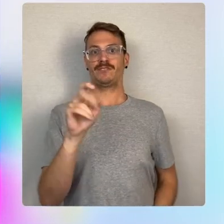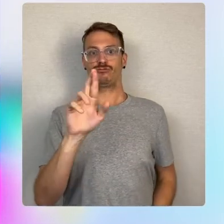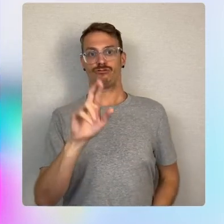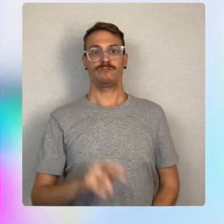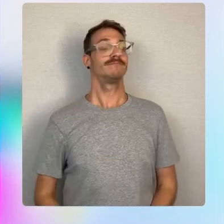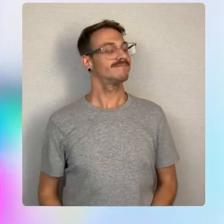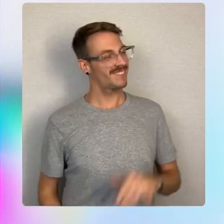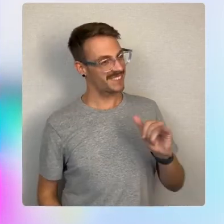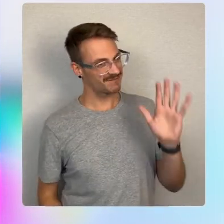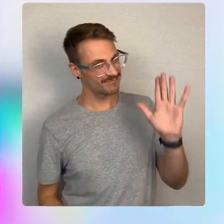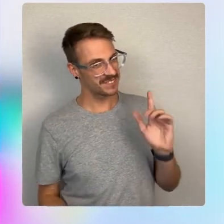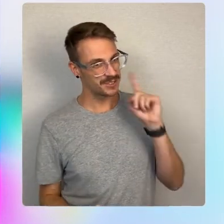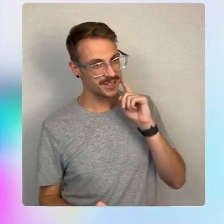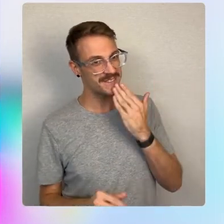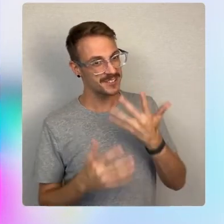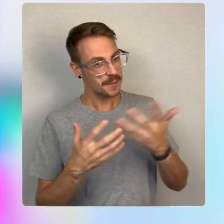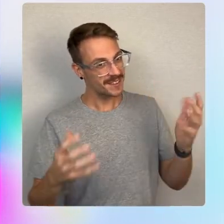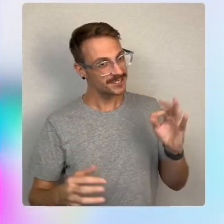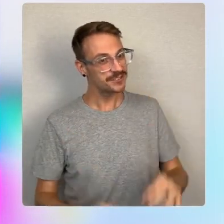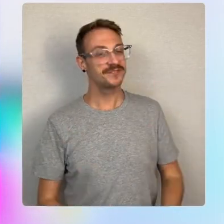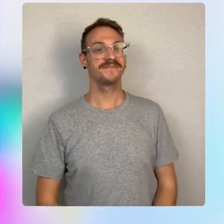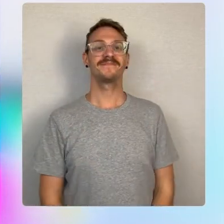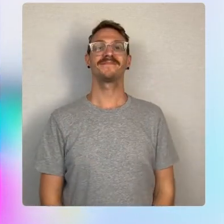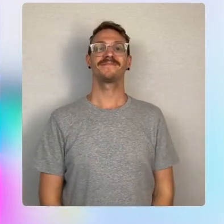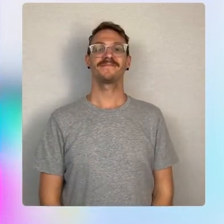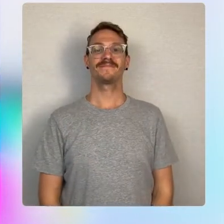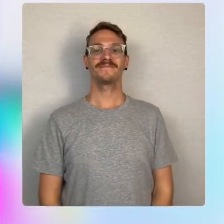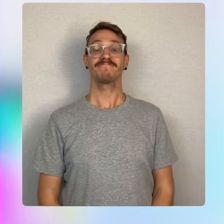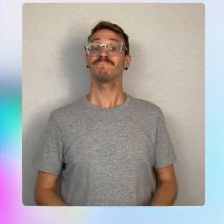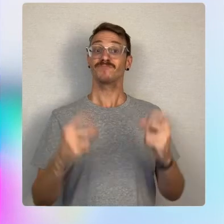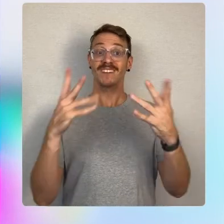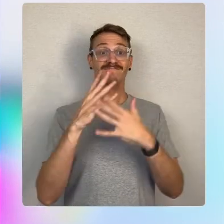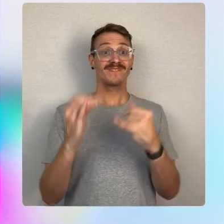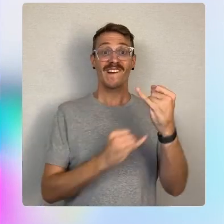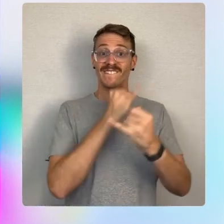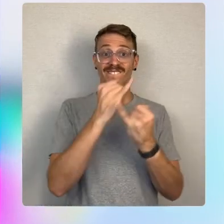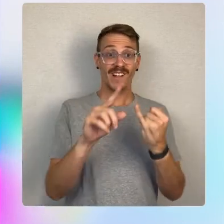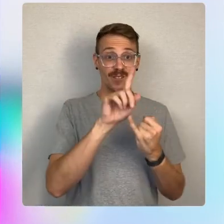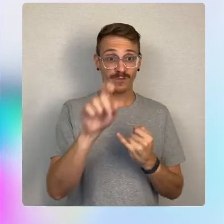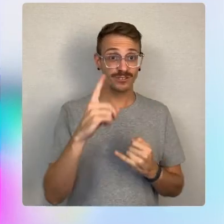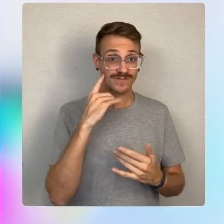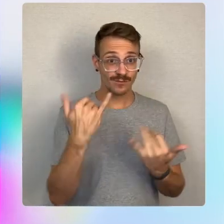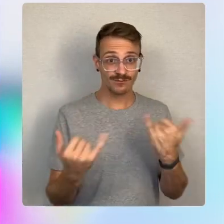That's great to hear, thanks so much. Okay, so that brings us to our final question for today.